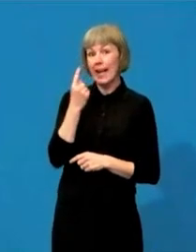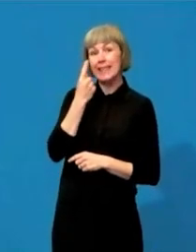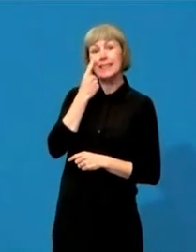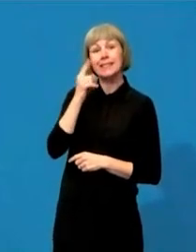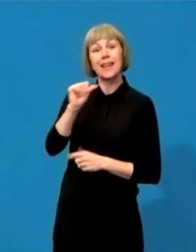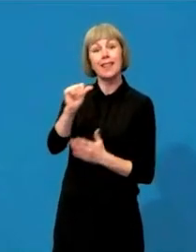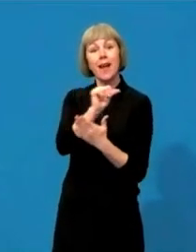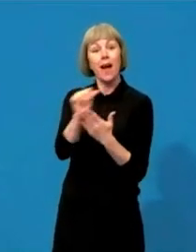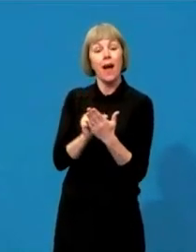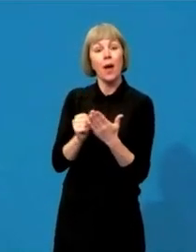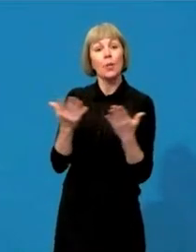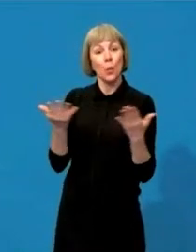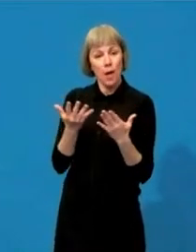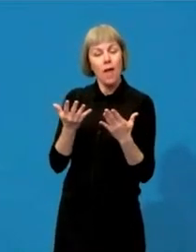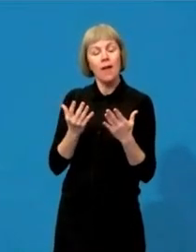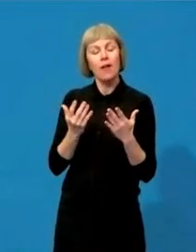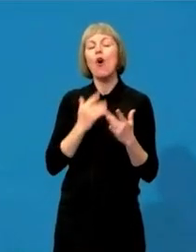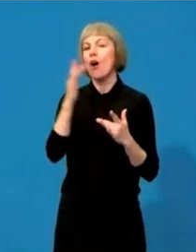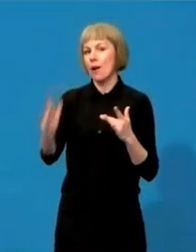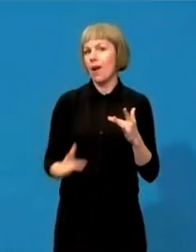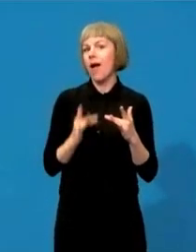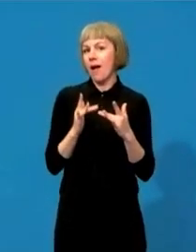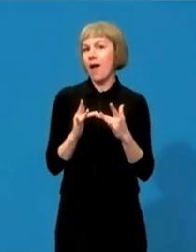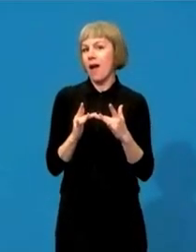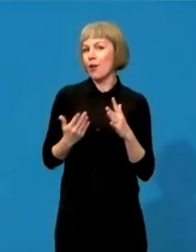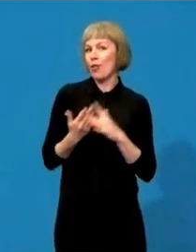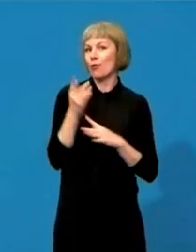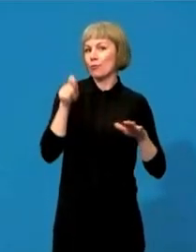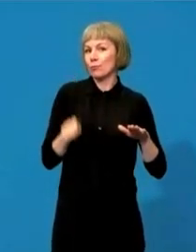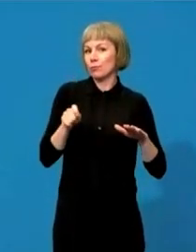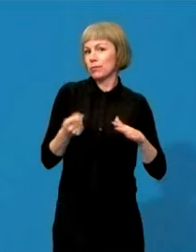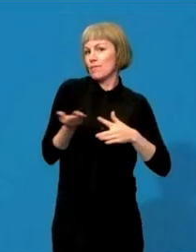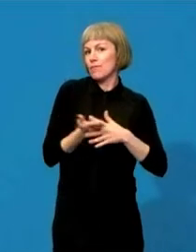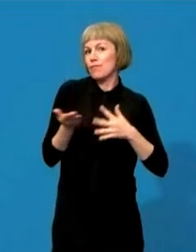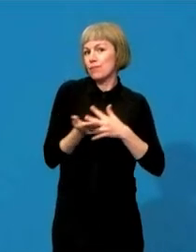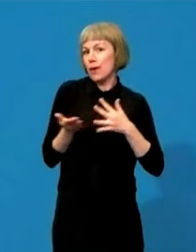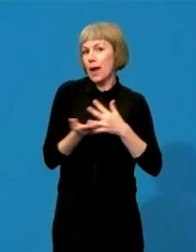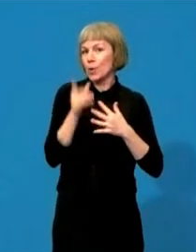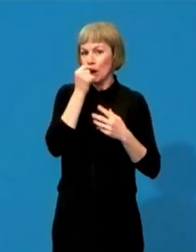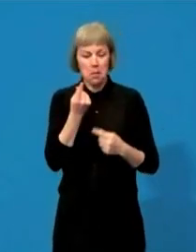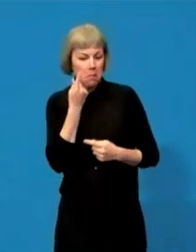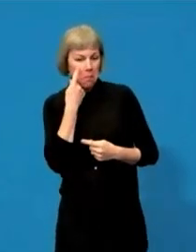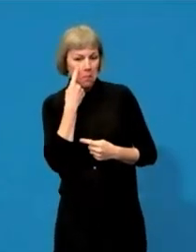displayed on the live stream during adjournments for the duration of this public hearing, that is, for the rest of this week.